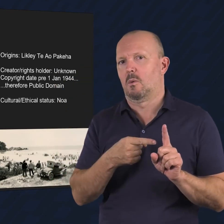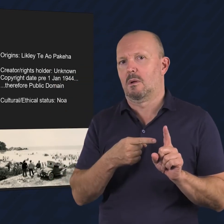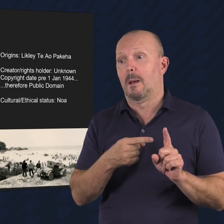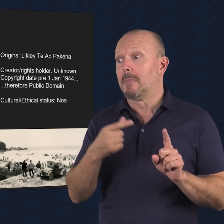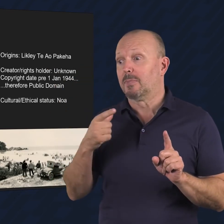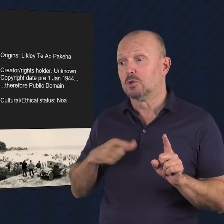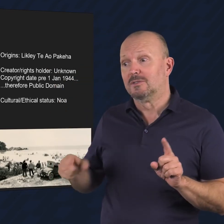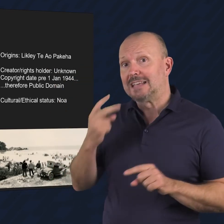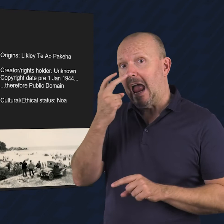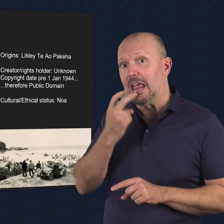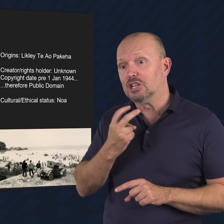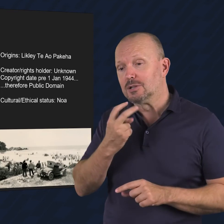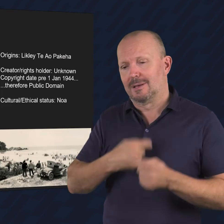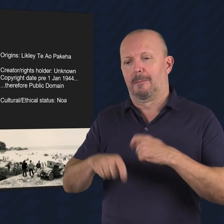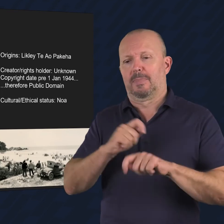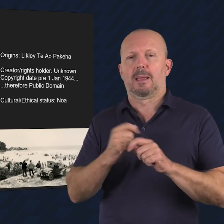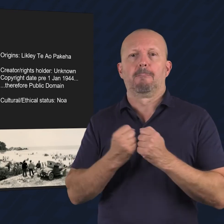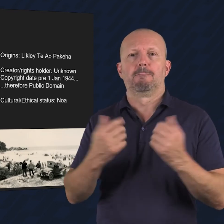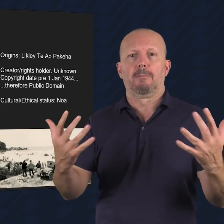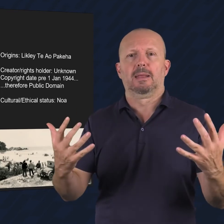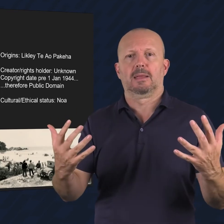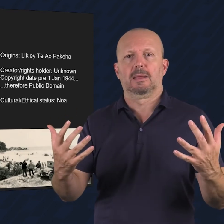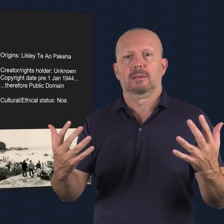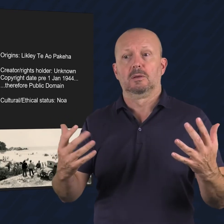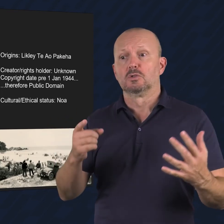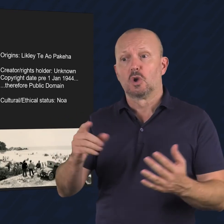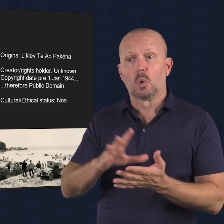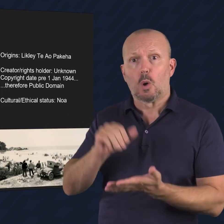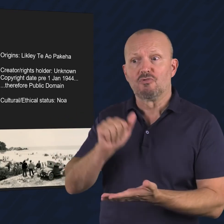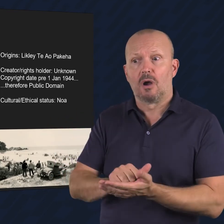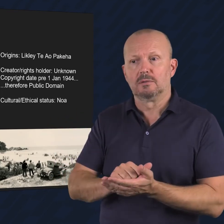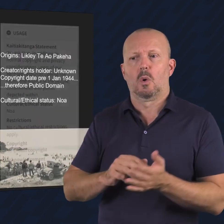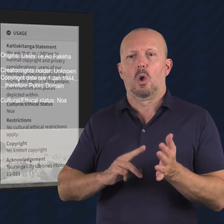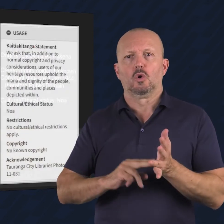it's now slipped into the public domain. So, we'd use the phrase 'no known copyright' within the copyright field.